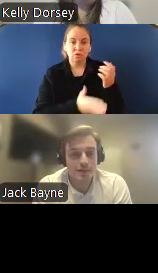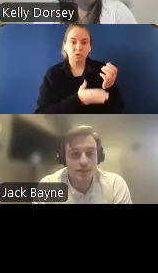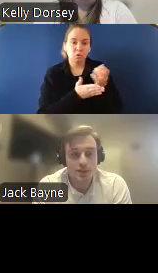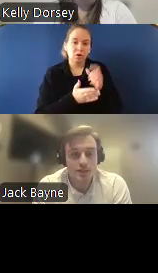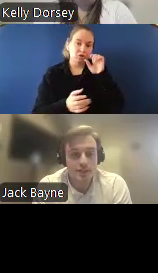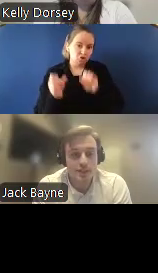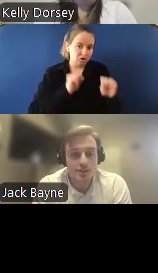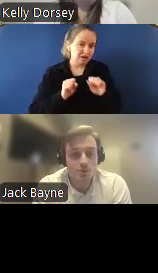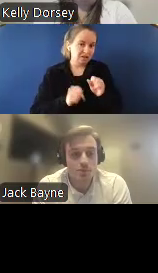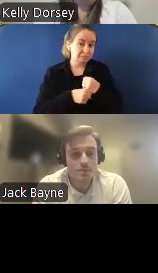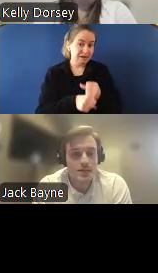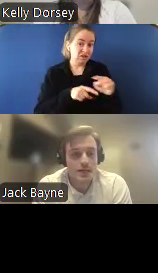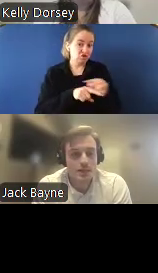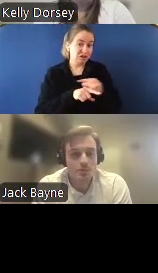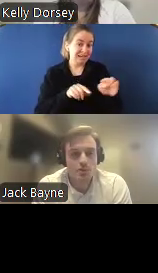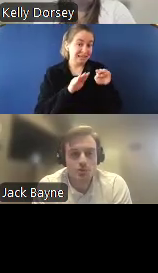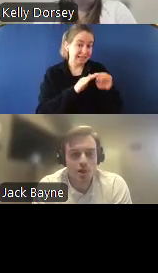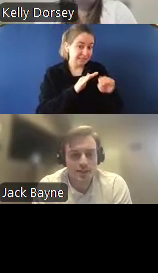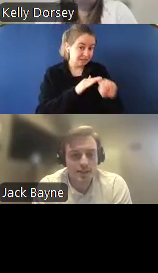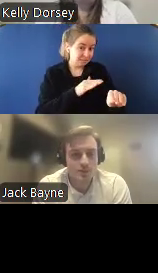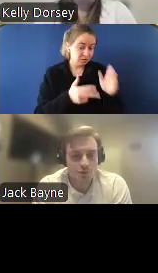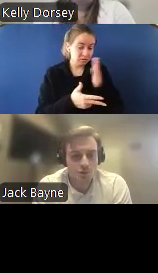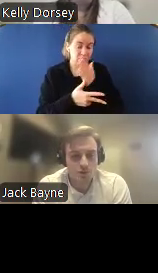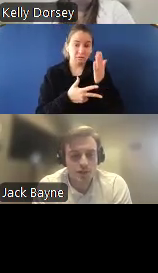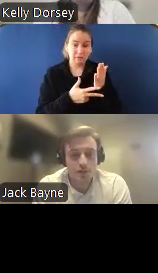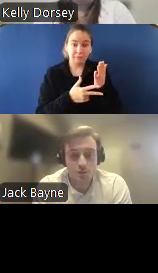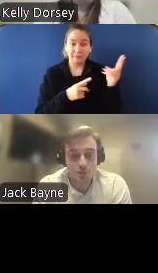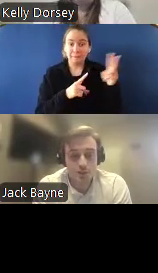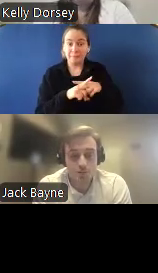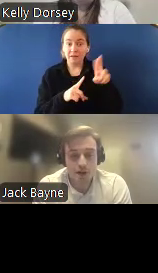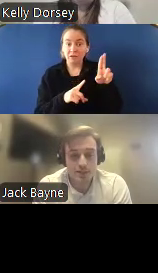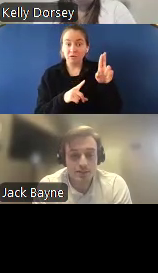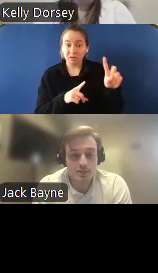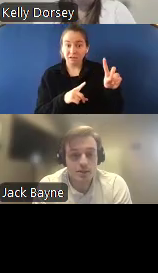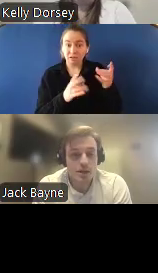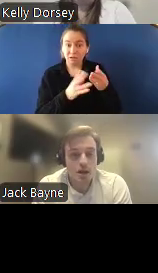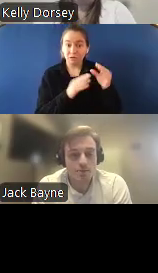making training accessible, number two, applying that universal design through teaching practices,